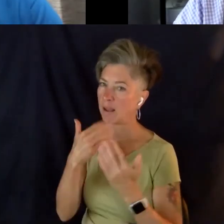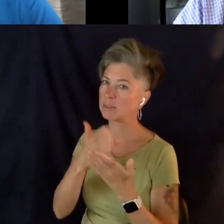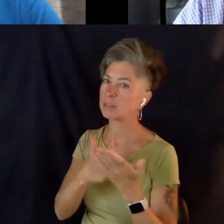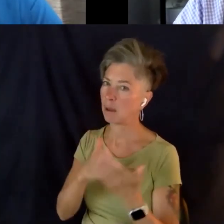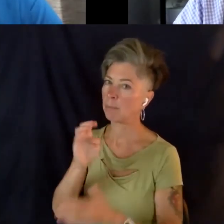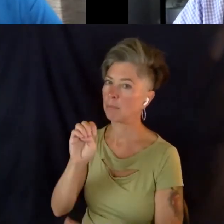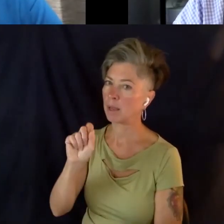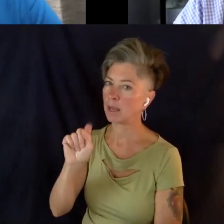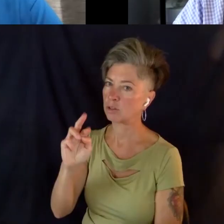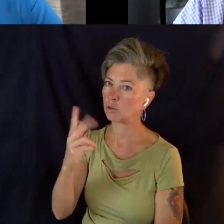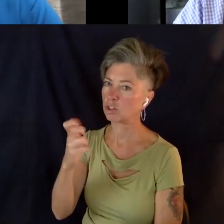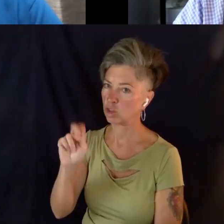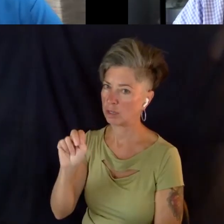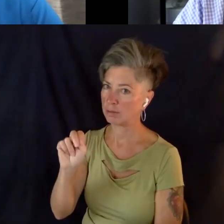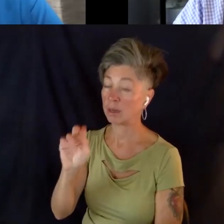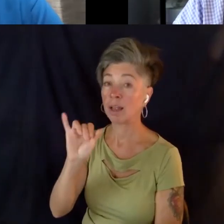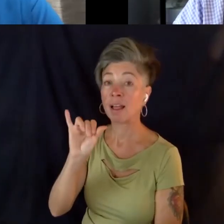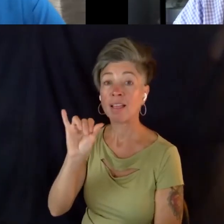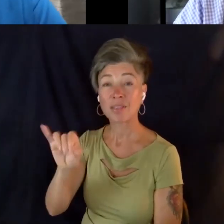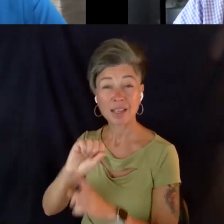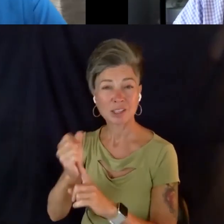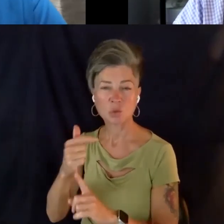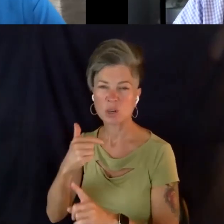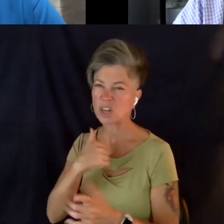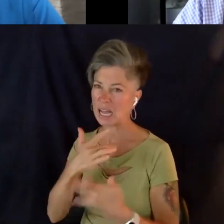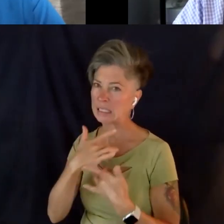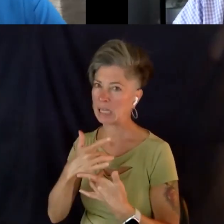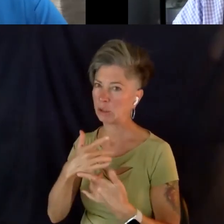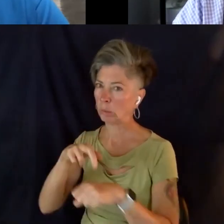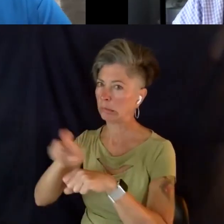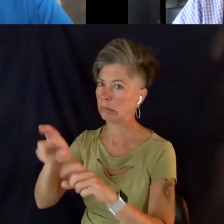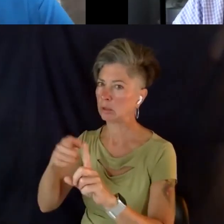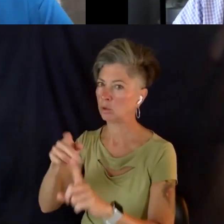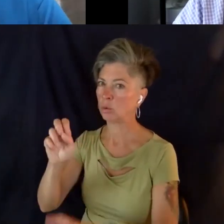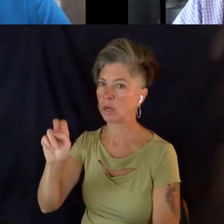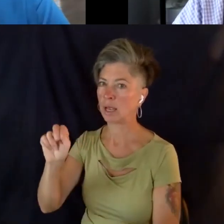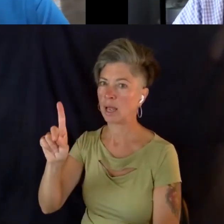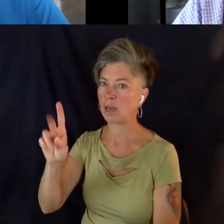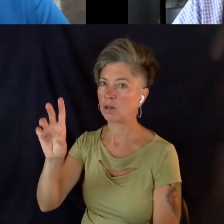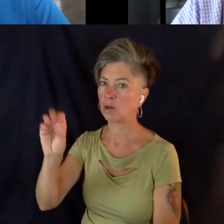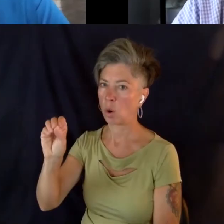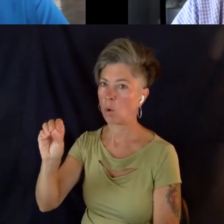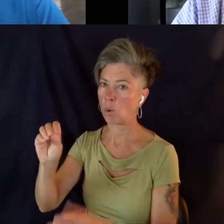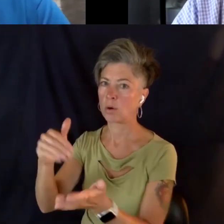In that situation, I refer to the endocrinologist for sure. And aren't there changes with bone density,